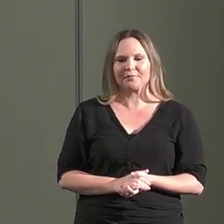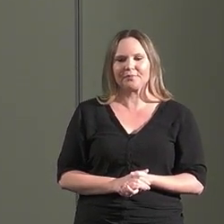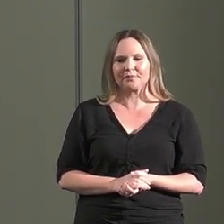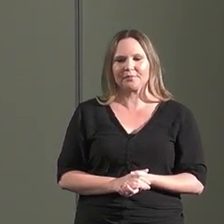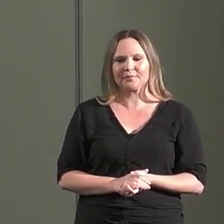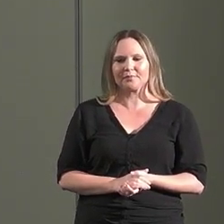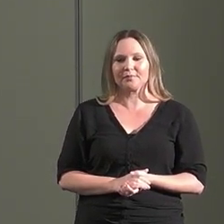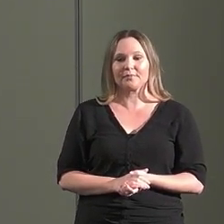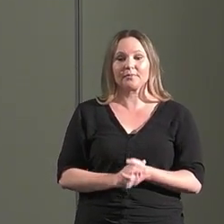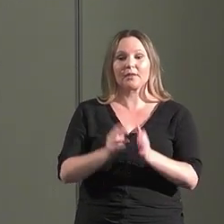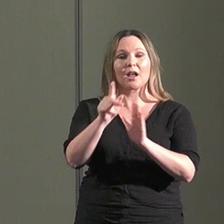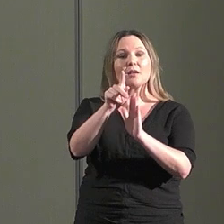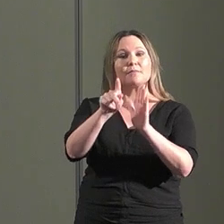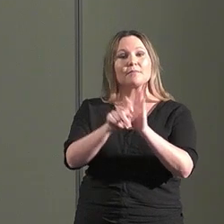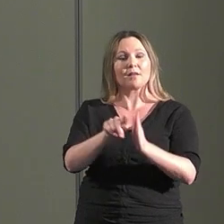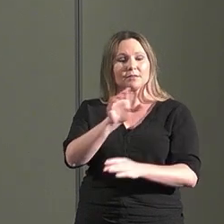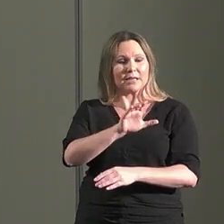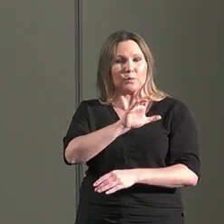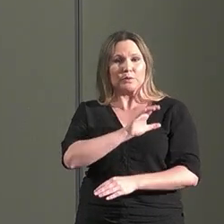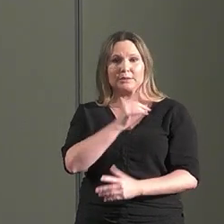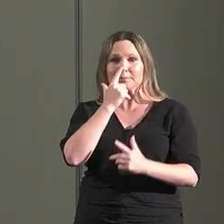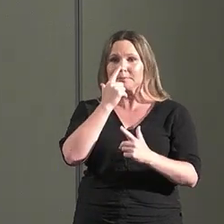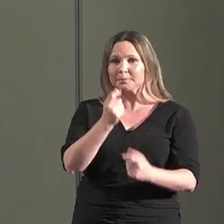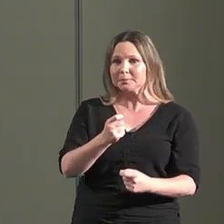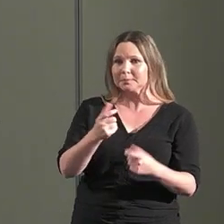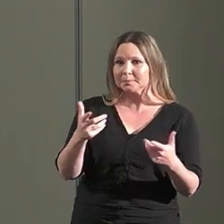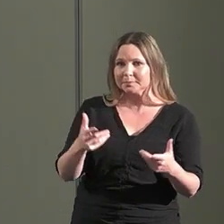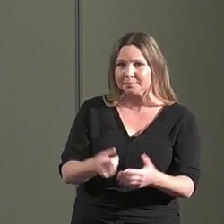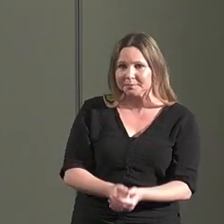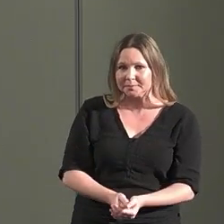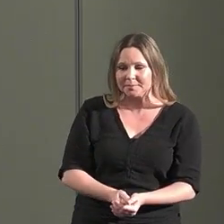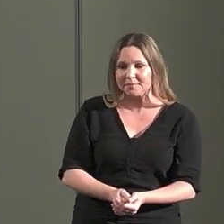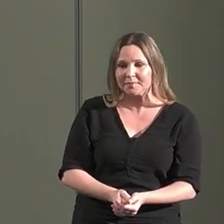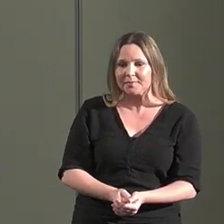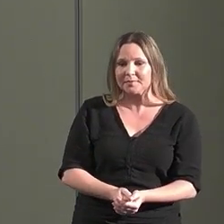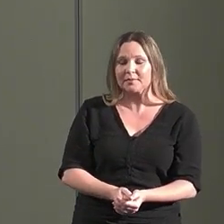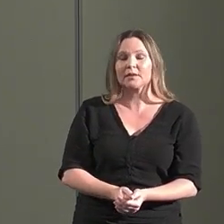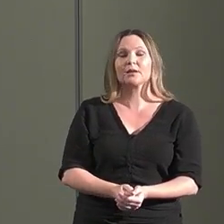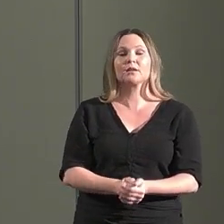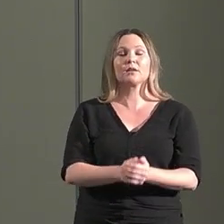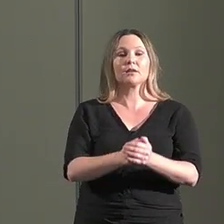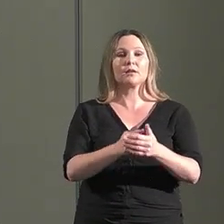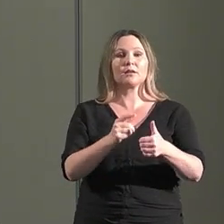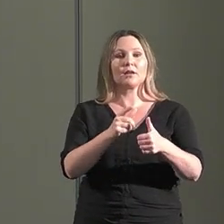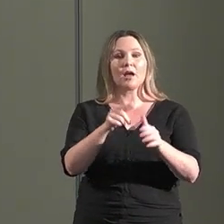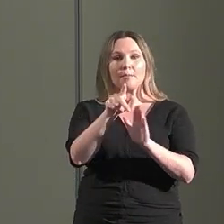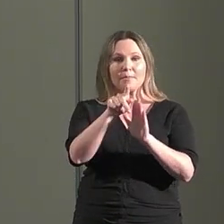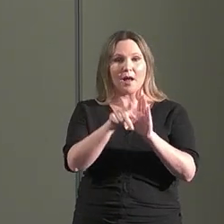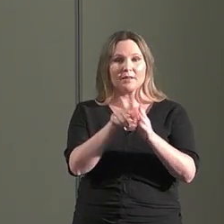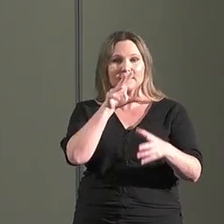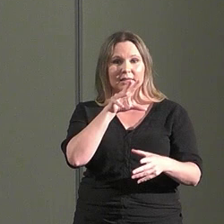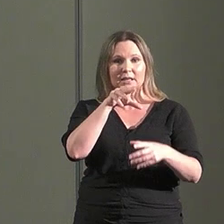The policy characteristics we were looking for, does the policy include effective dates